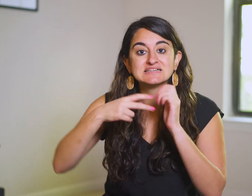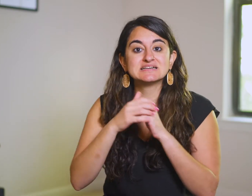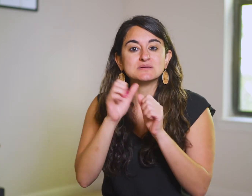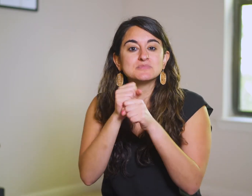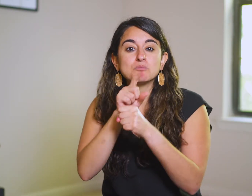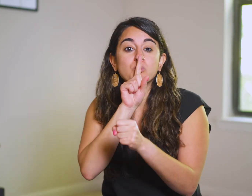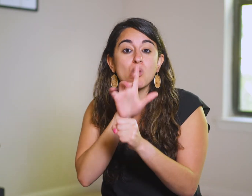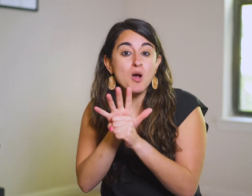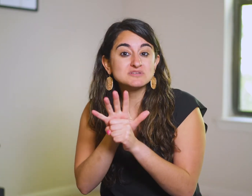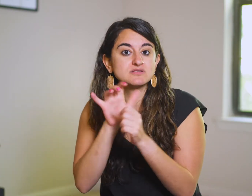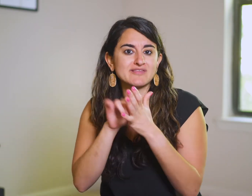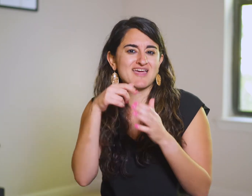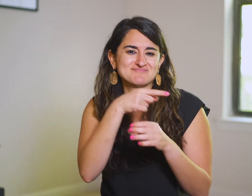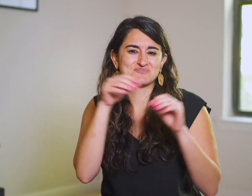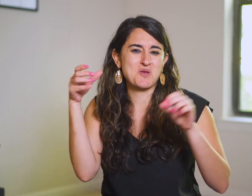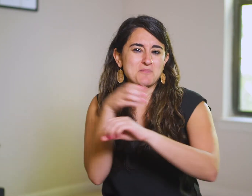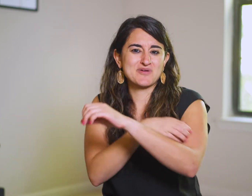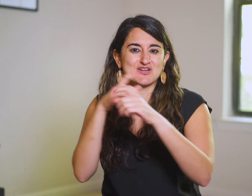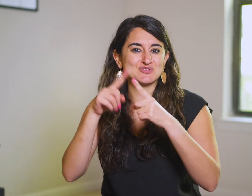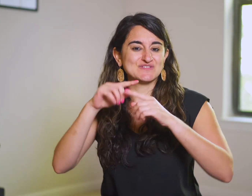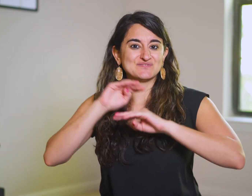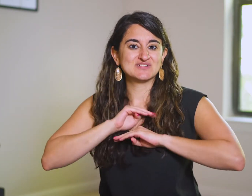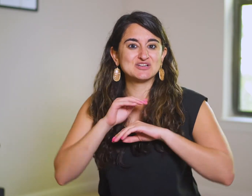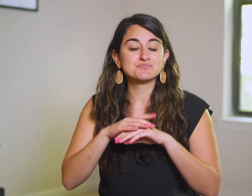making promises he has no power to fulfill.